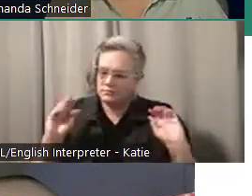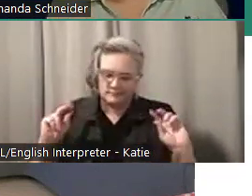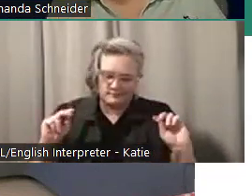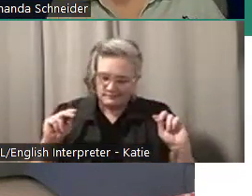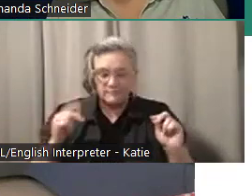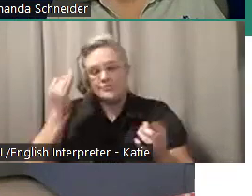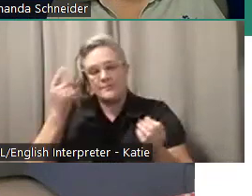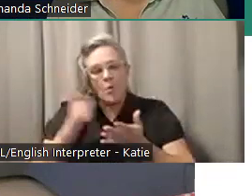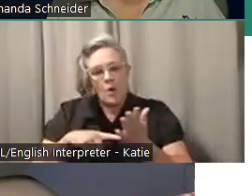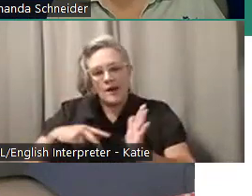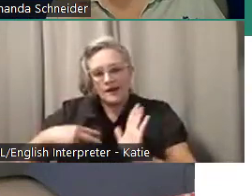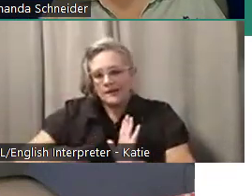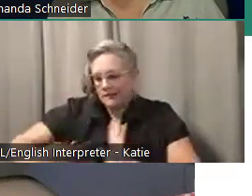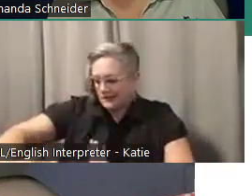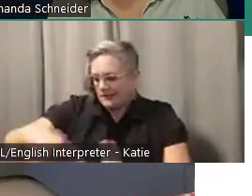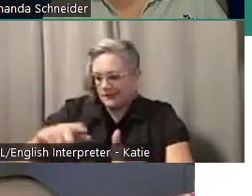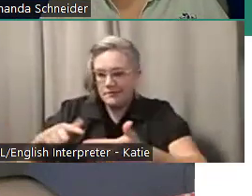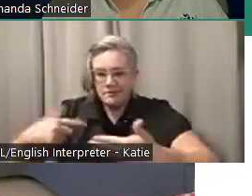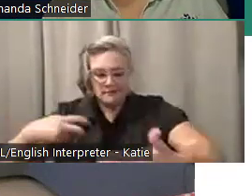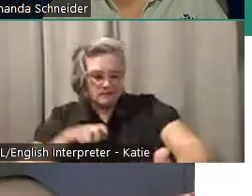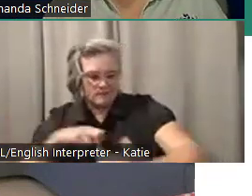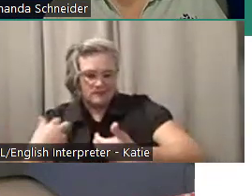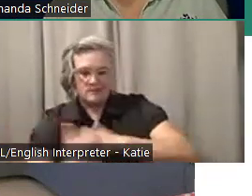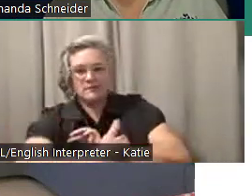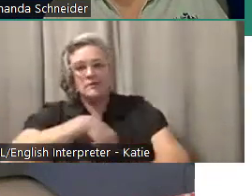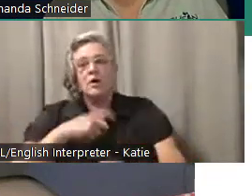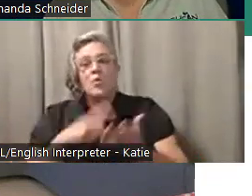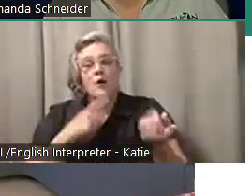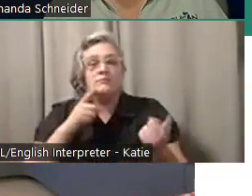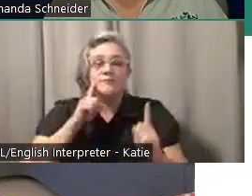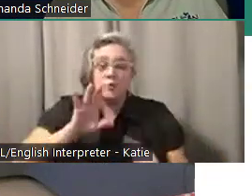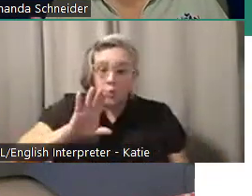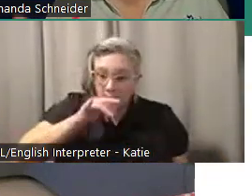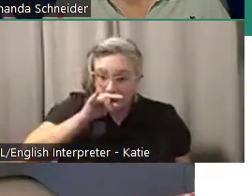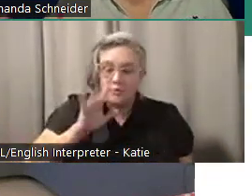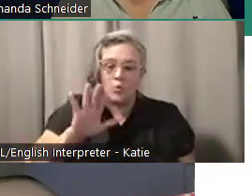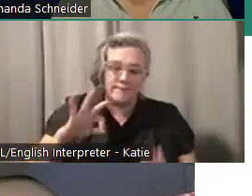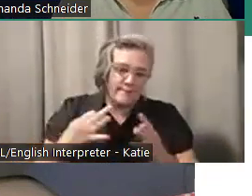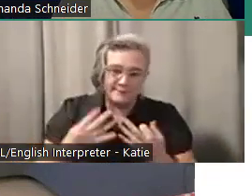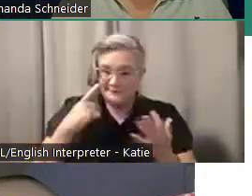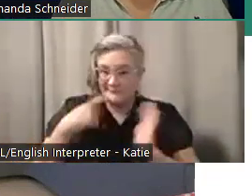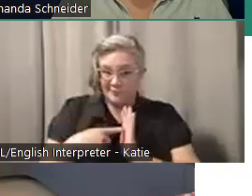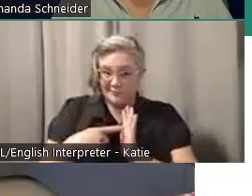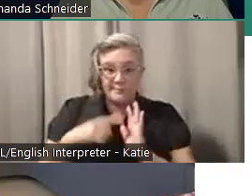that works for your individual child, and your family's needs. So that may be sitting on the floor,